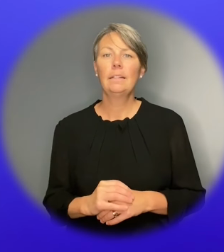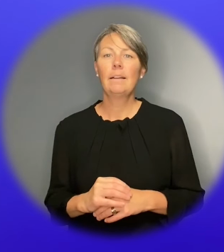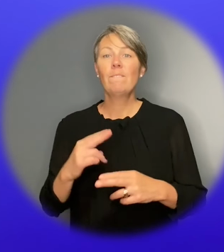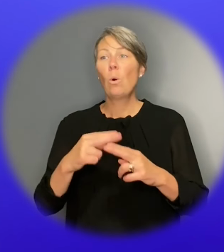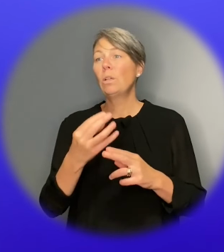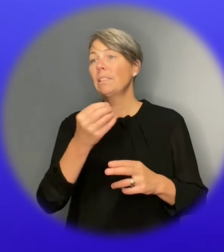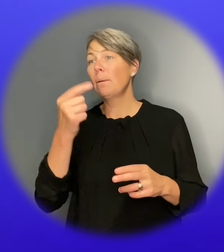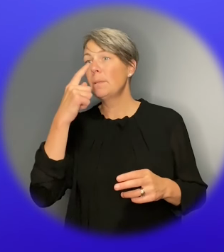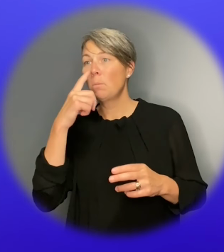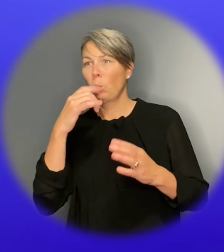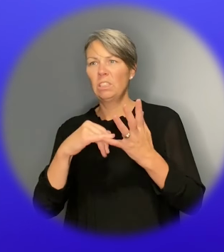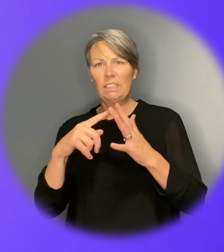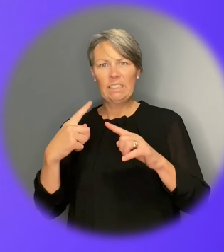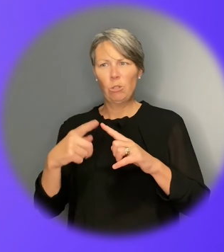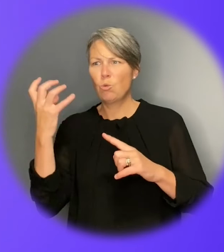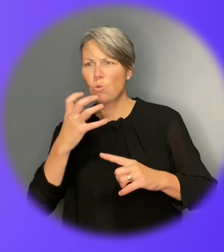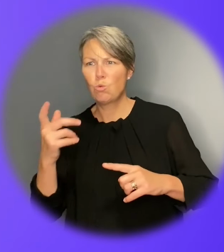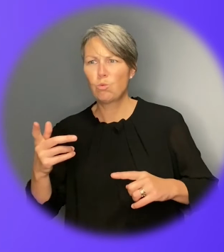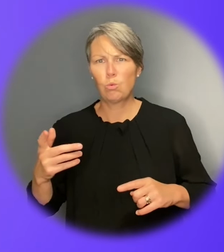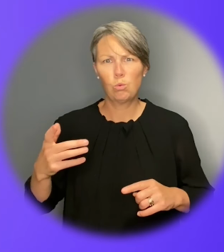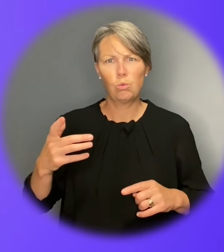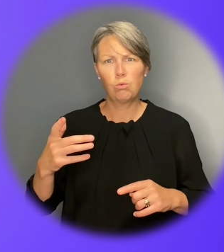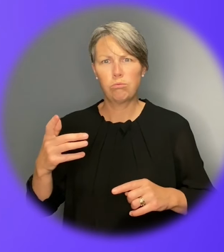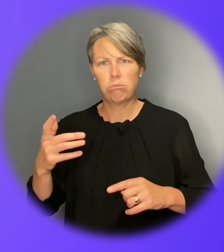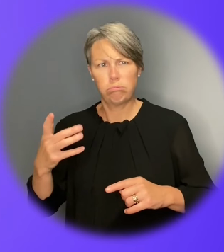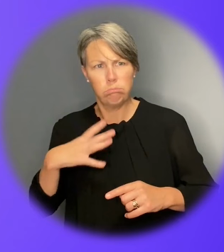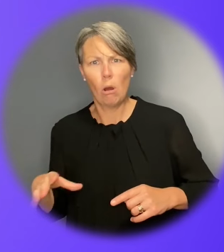some it may not. But I can't think of too many people that they would say